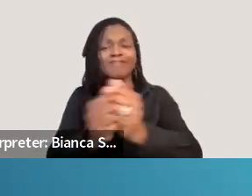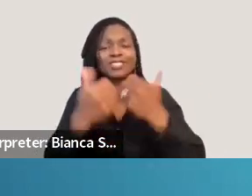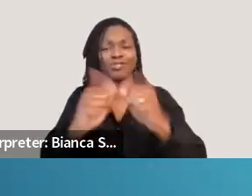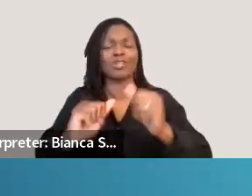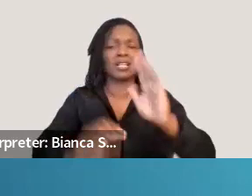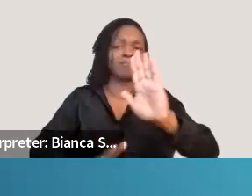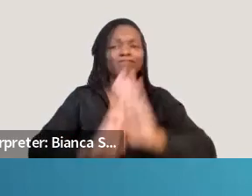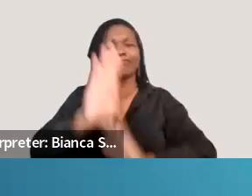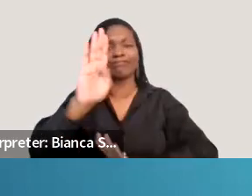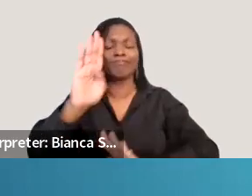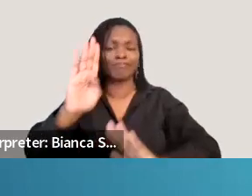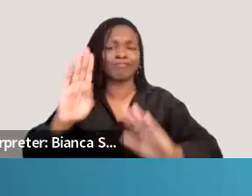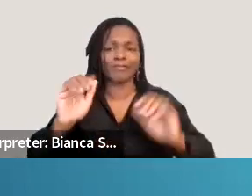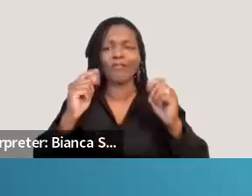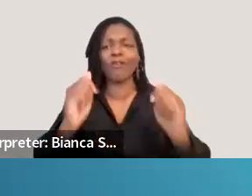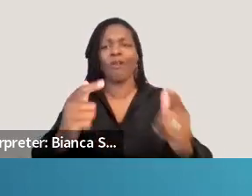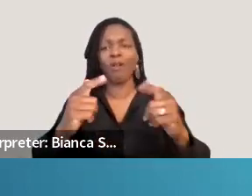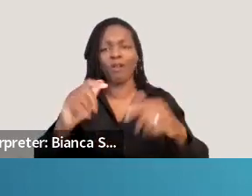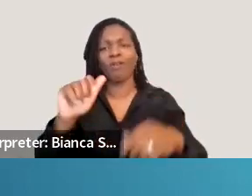Back to the Gatto, I'll let you have the last words.